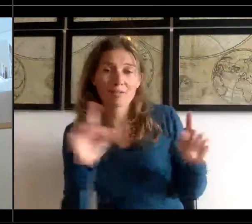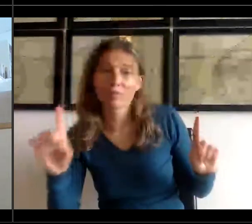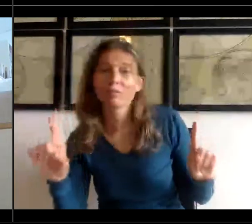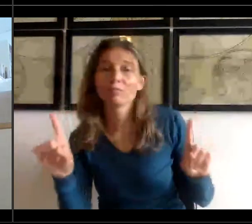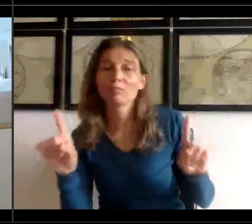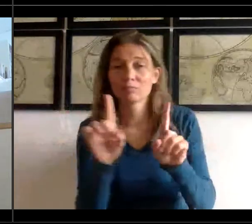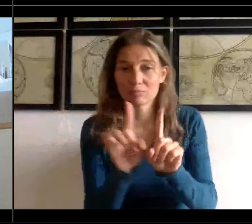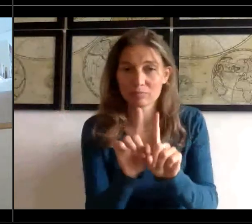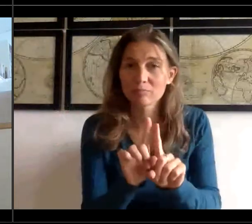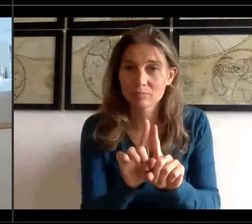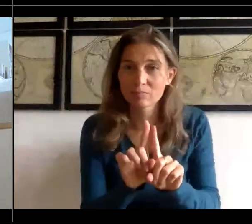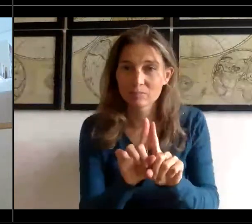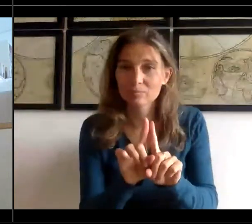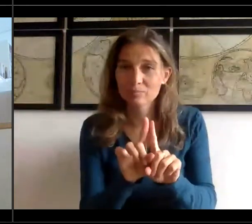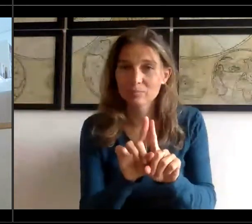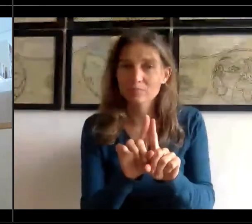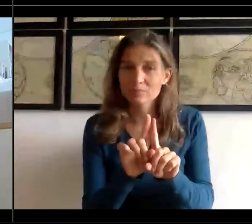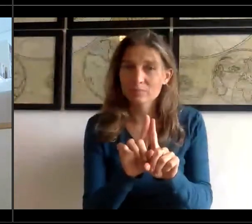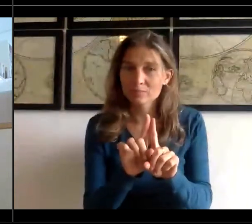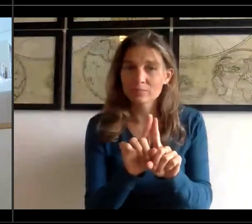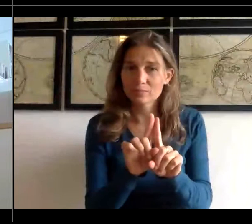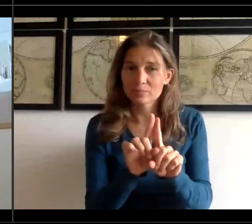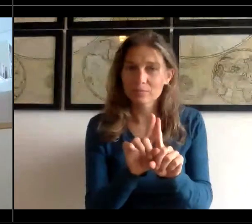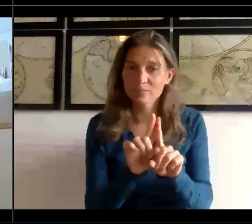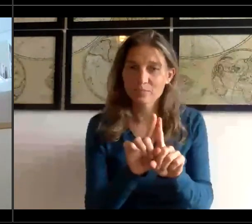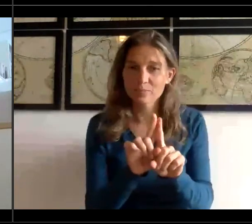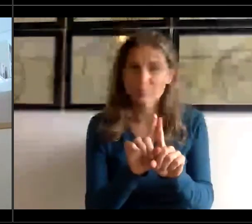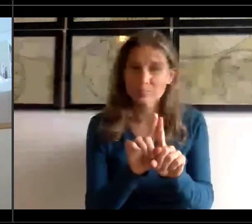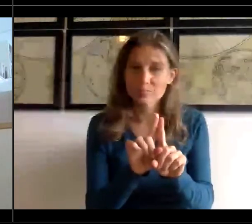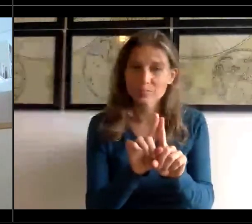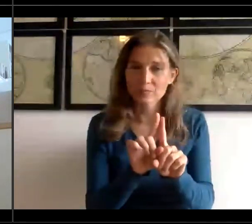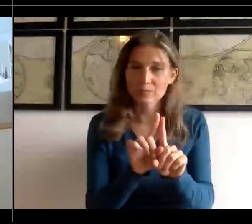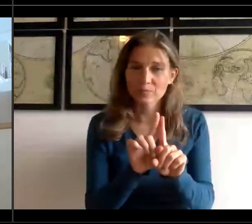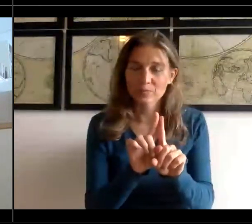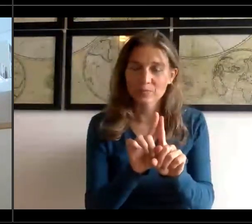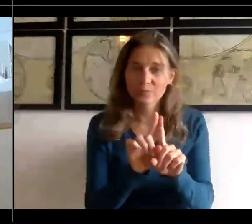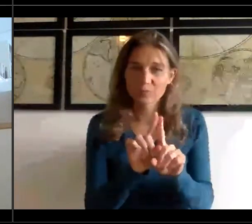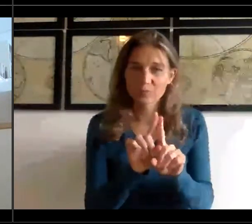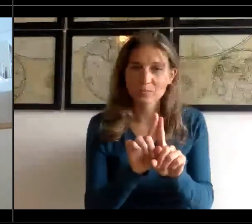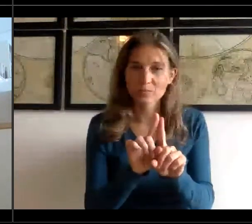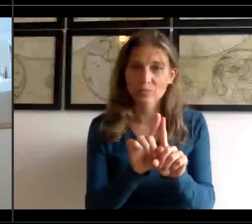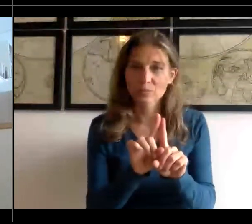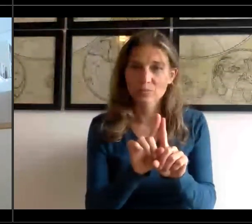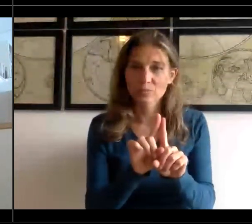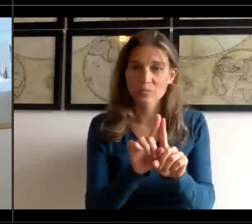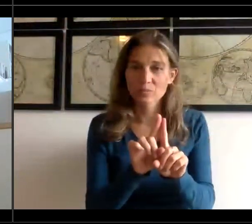Other than that we have a few social media networks too.